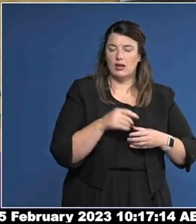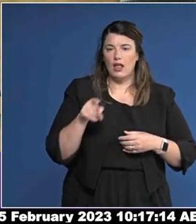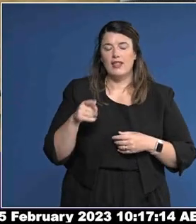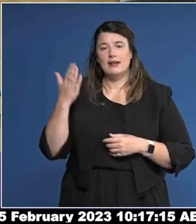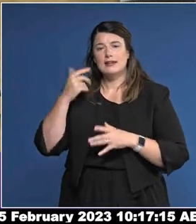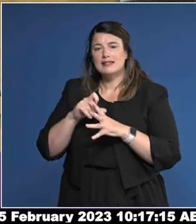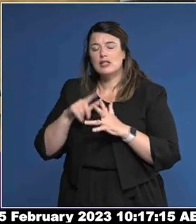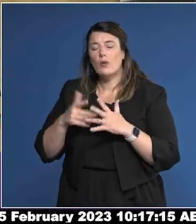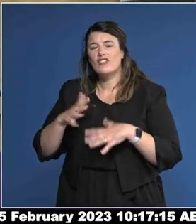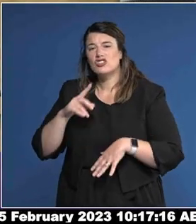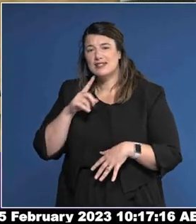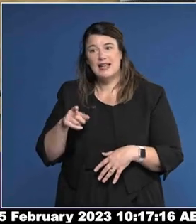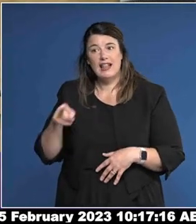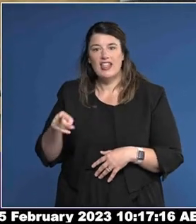employees of Sunnyfield.